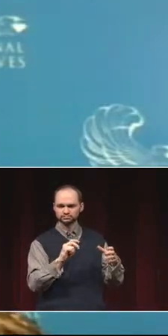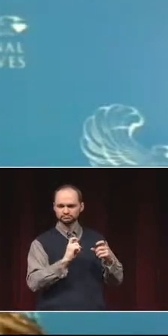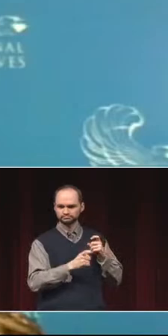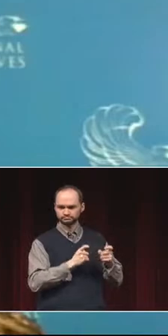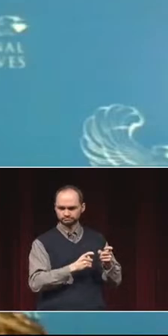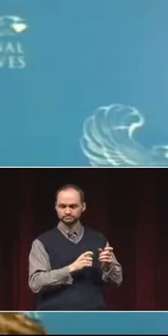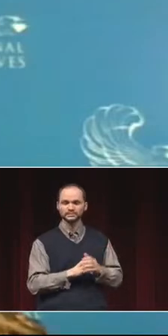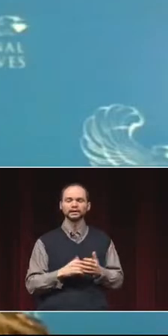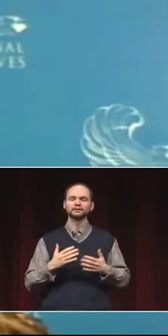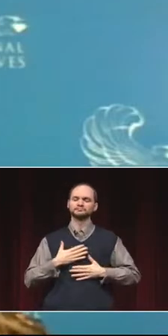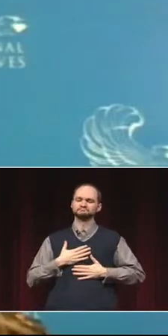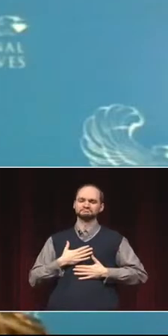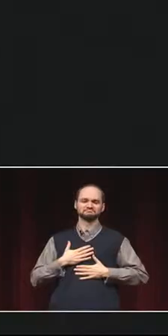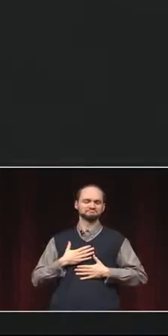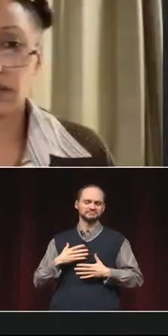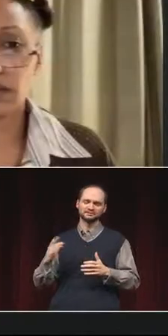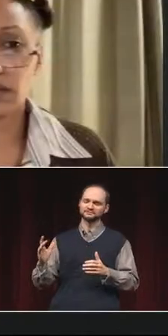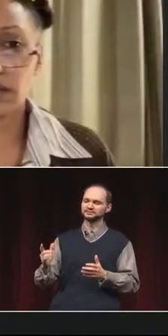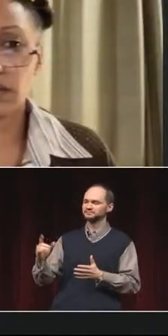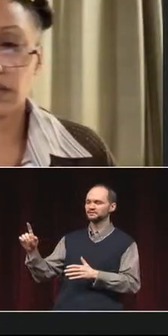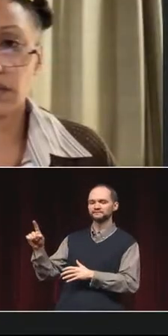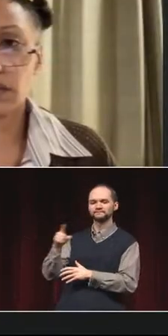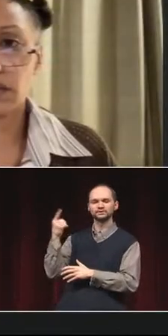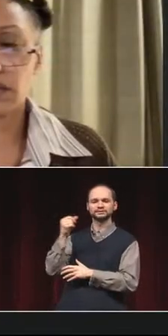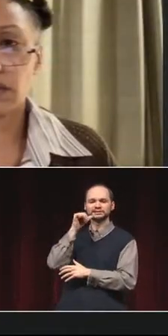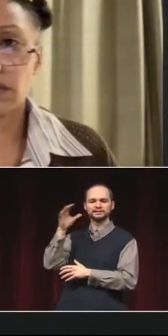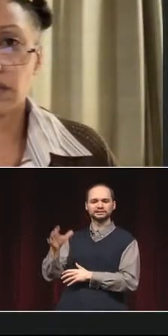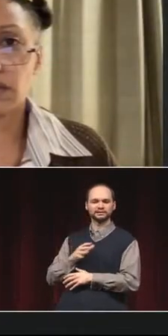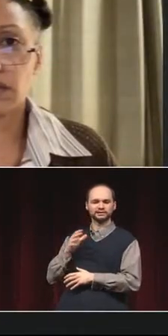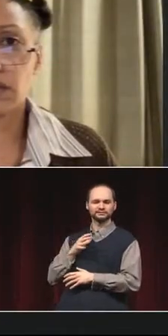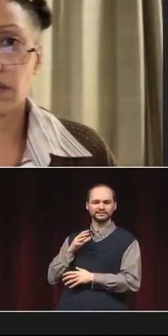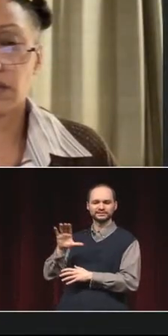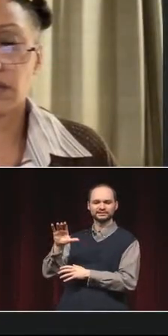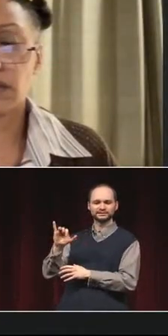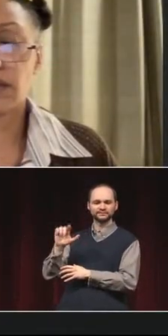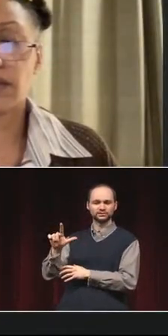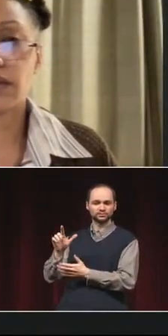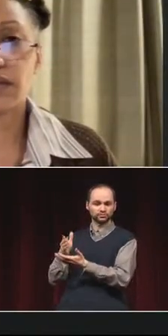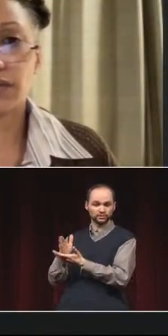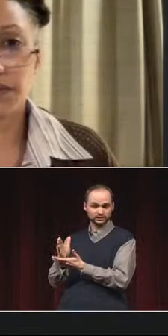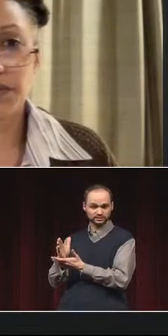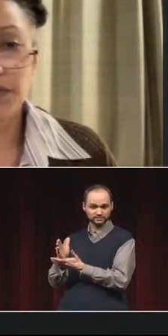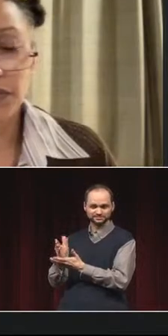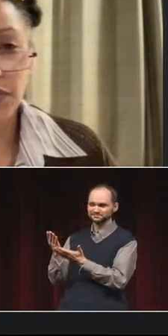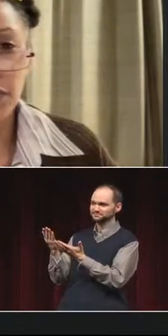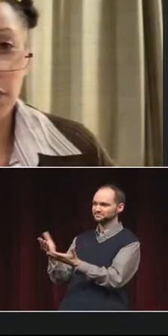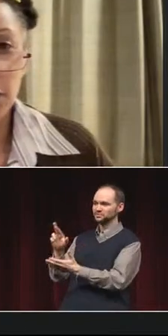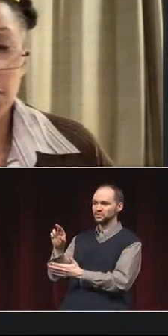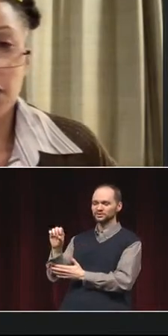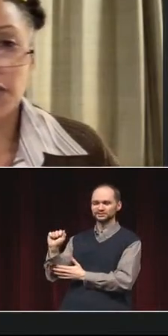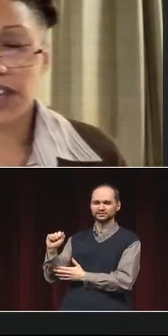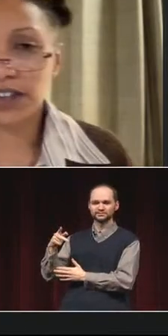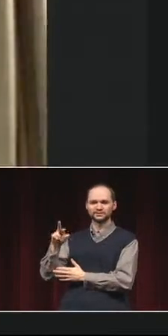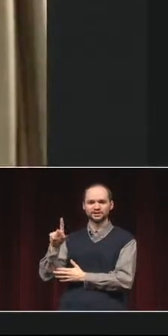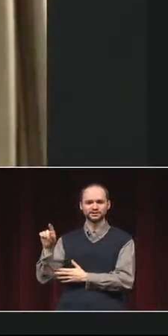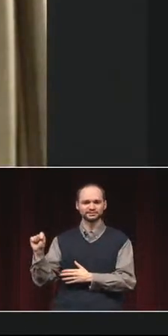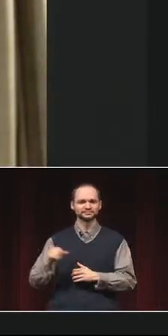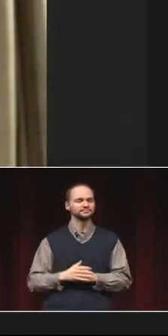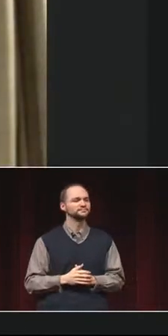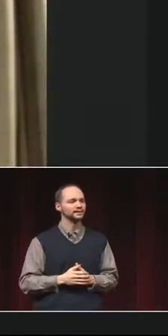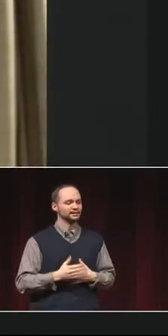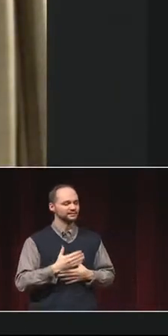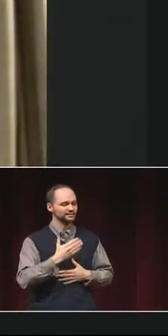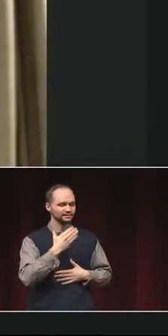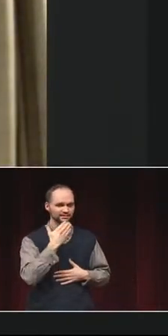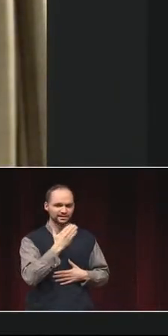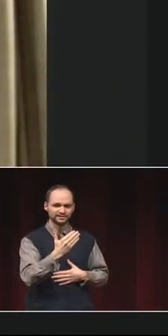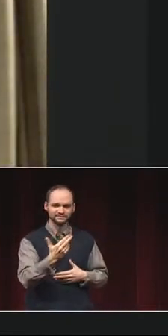the first lady of civil rights, Rosa Parks. >> >>: Thank you for joining me here today